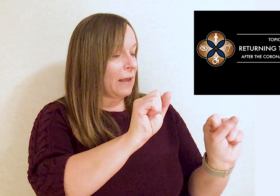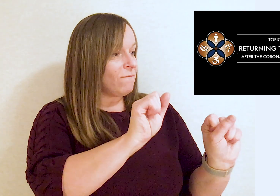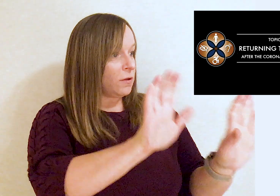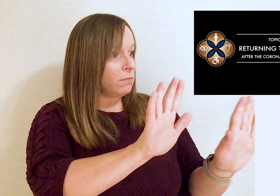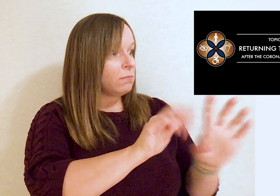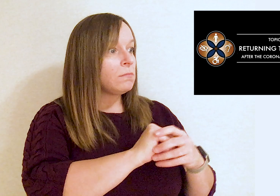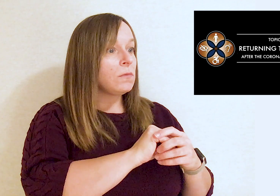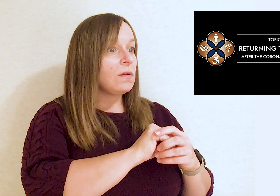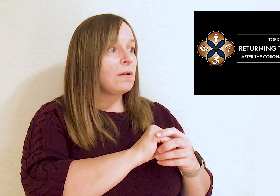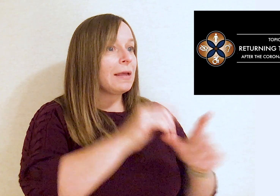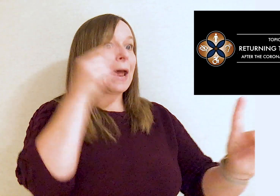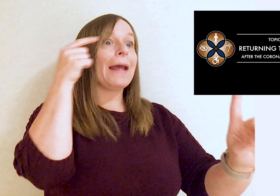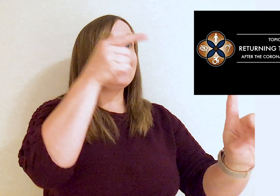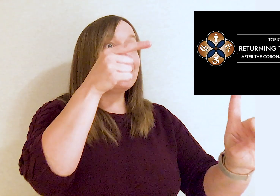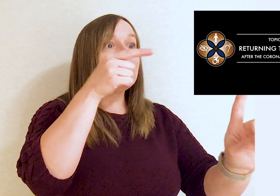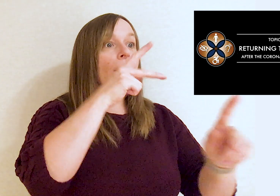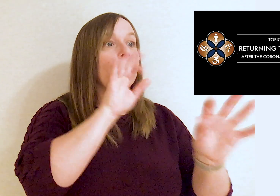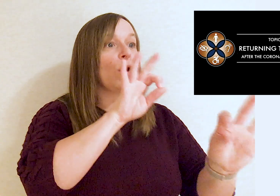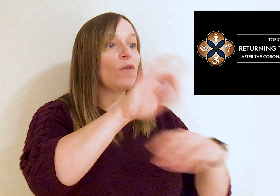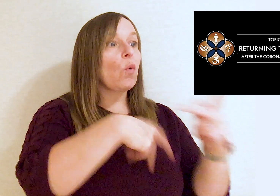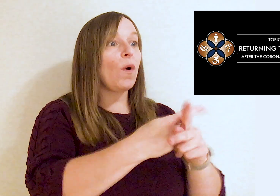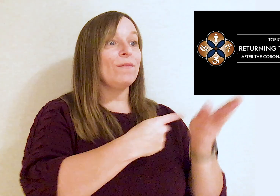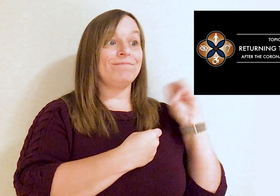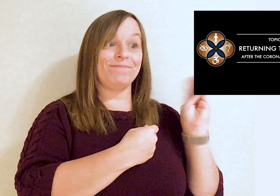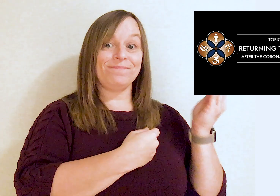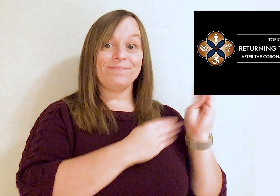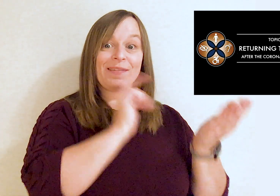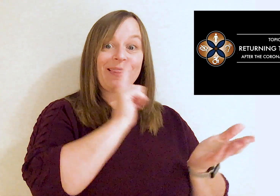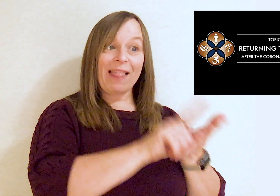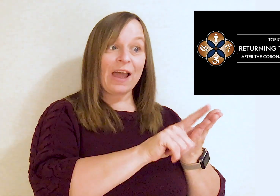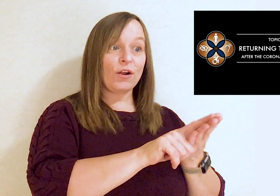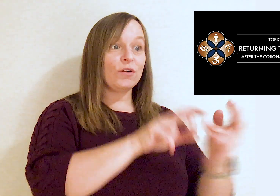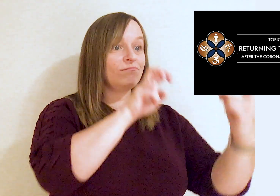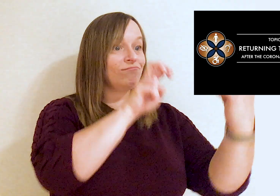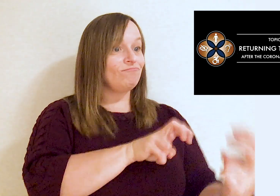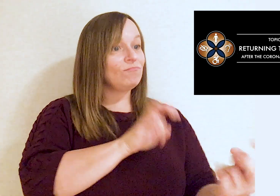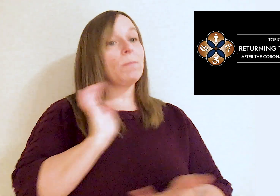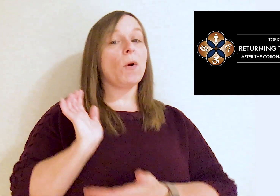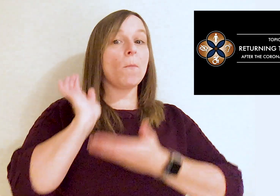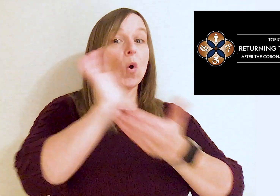and sound." And ideally you have that letter in hand and your proposal before